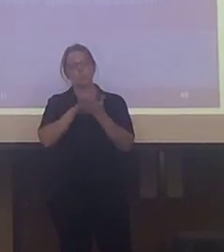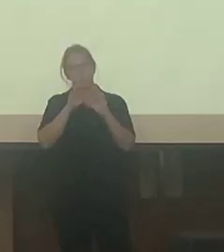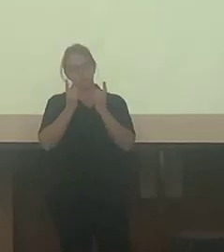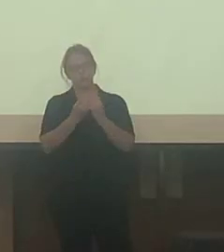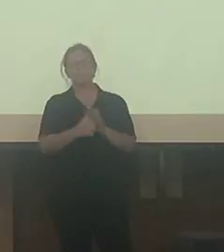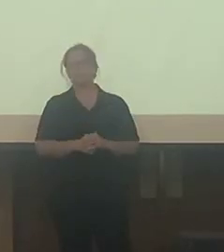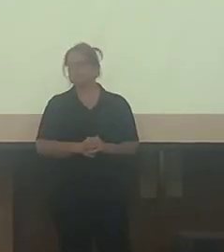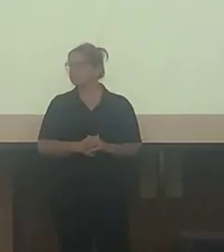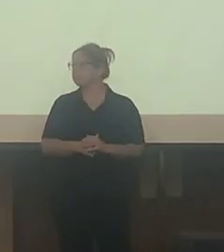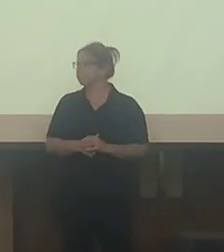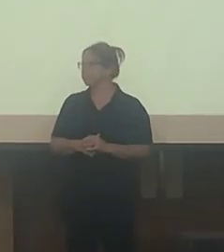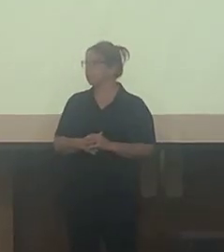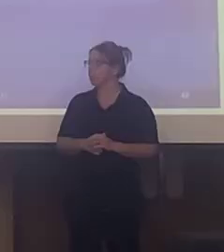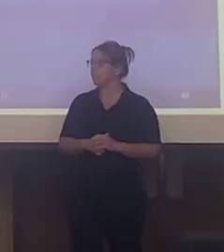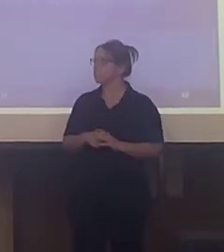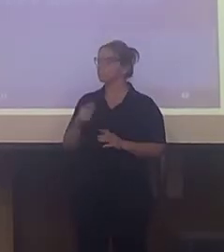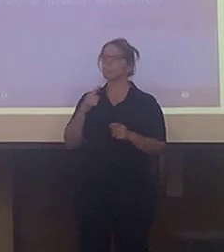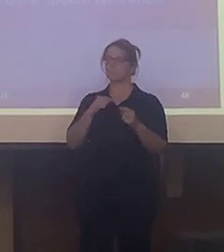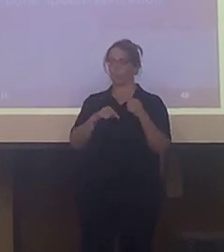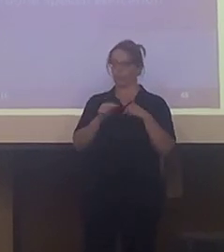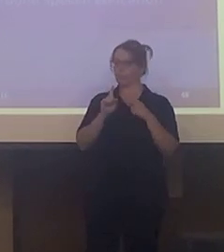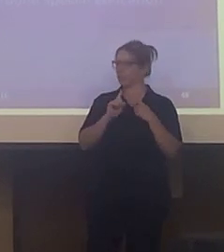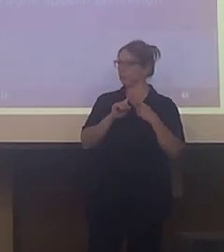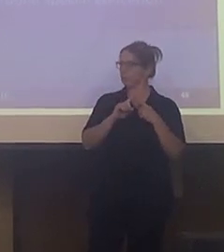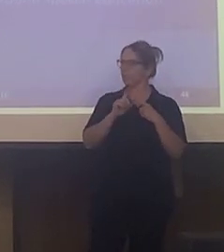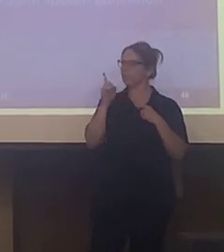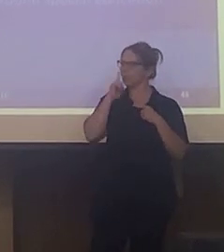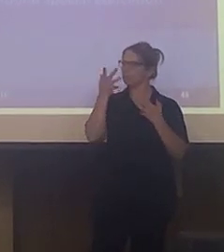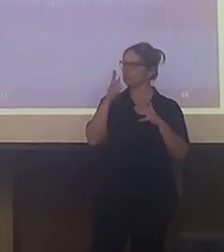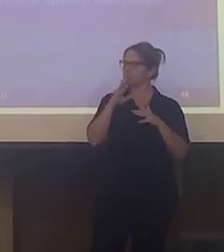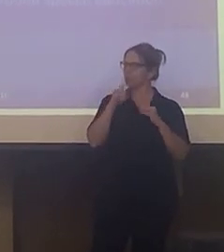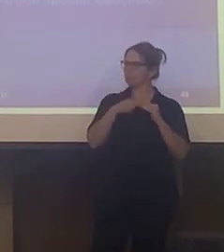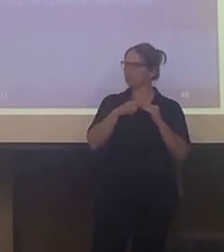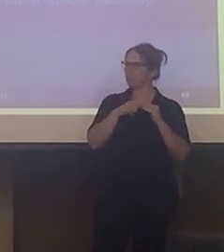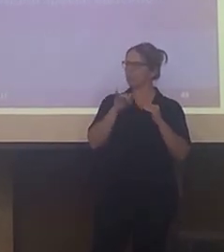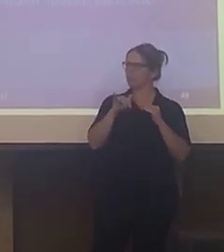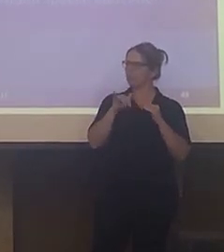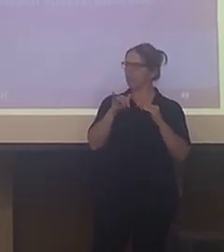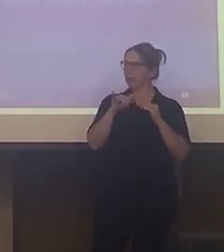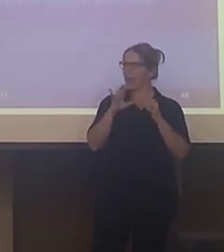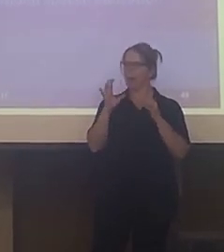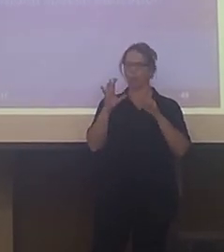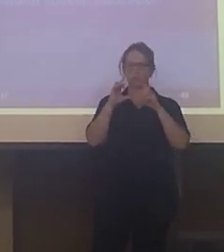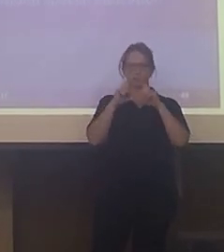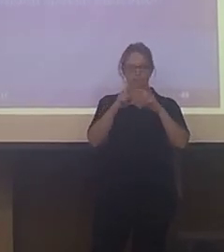okay so then going back to i think we talked about that again yeah how they wrap around so